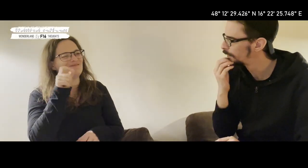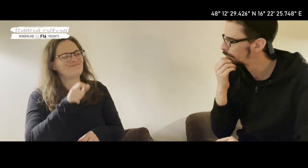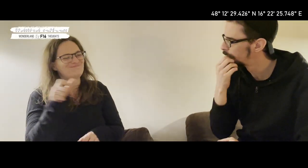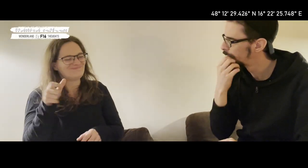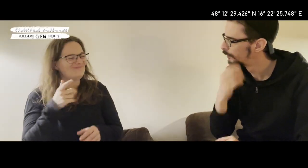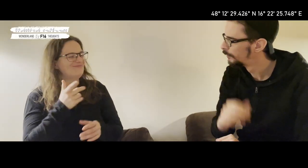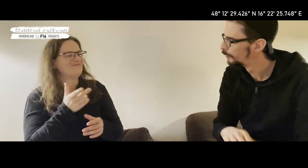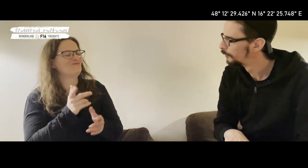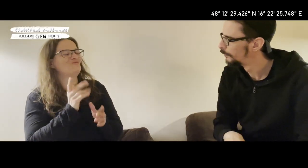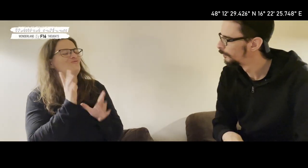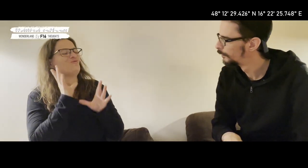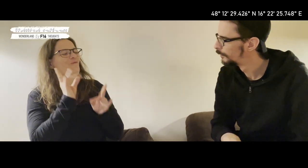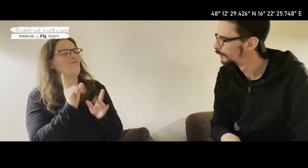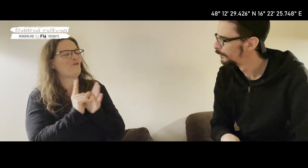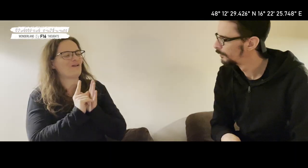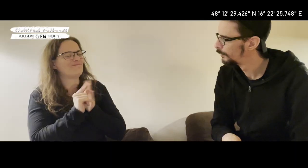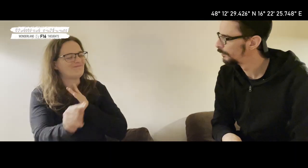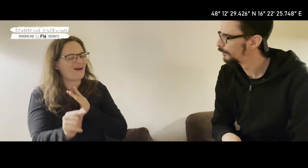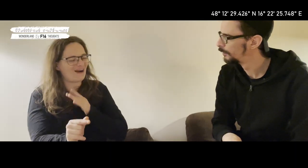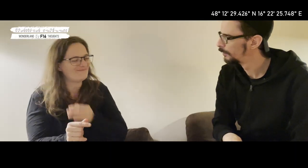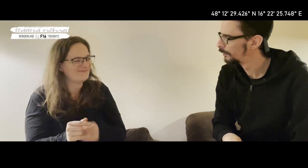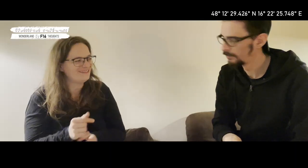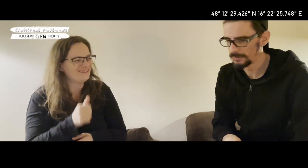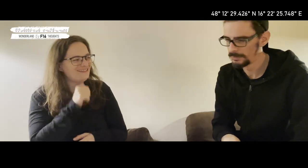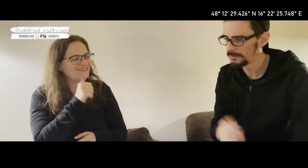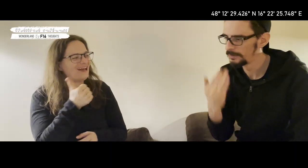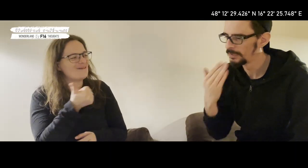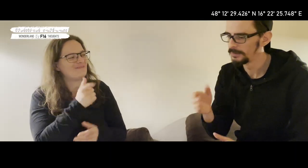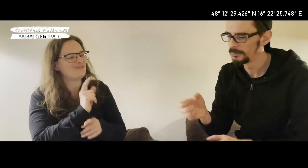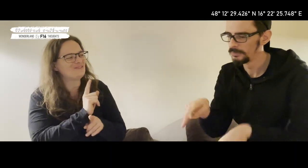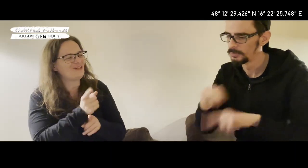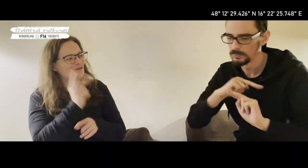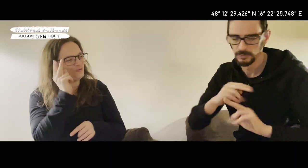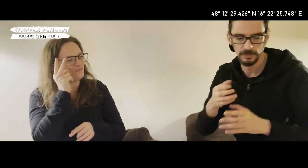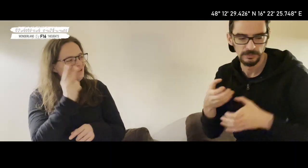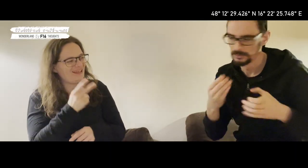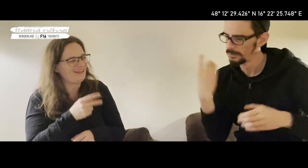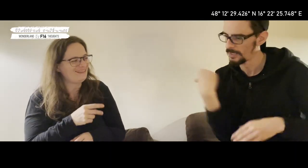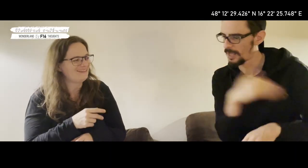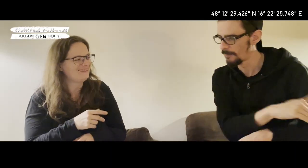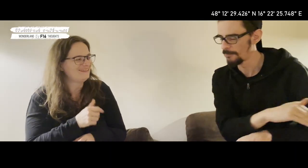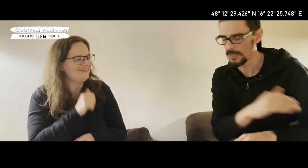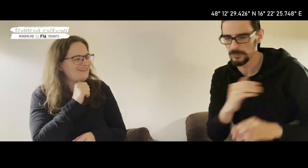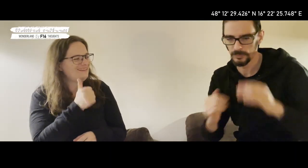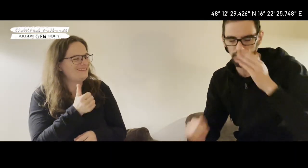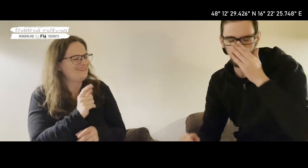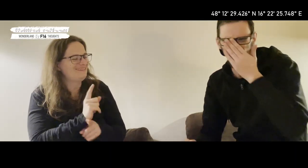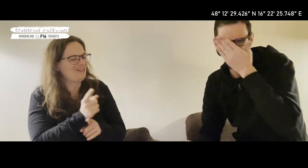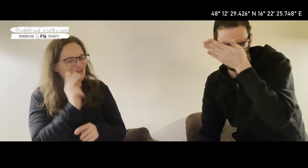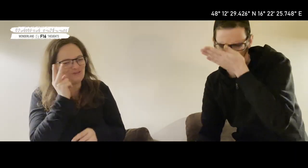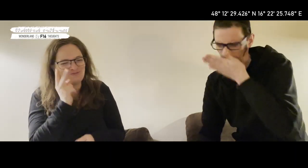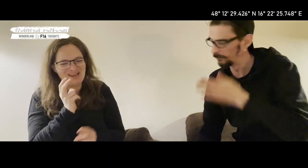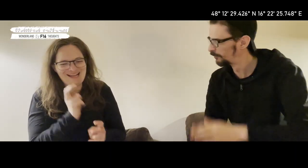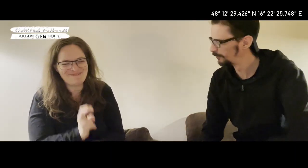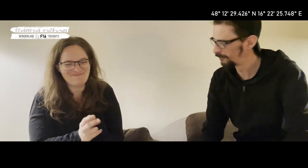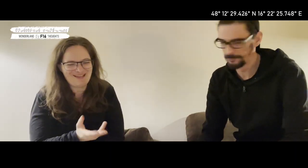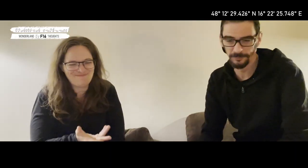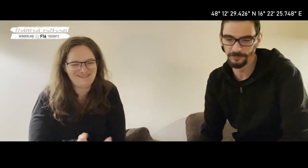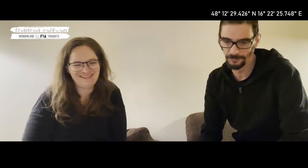Any other person would move out immediately and not think for a moment about whether she should stay. I would be grateful that my daughter is back,